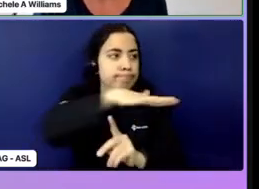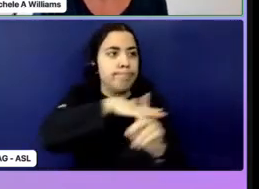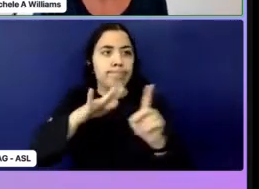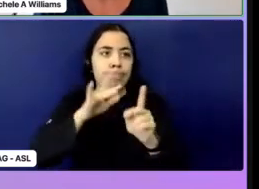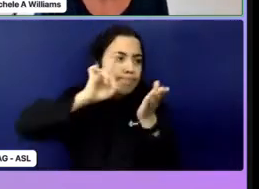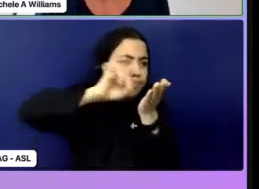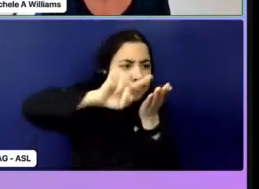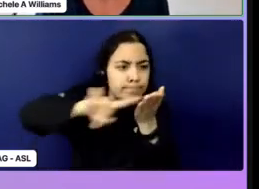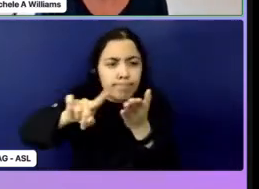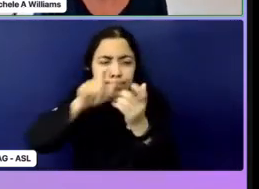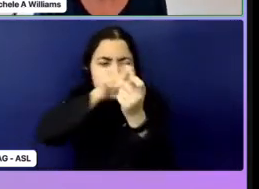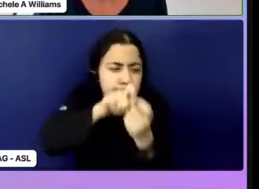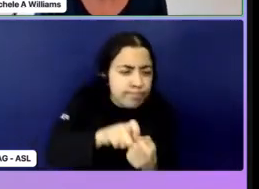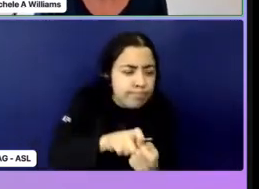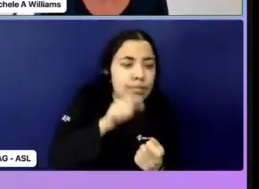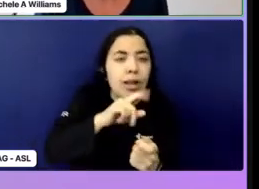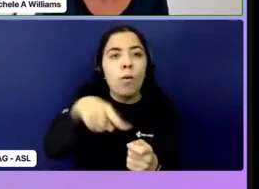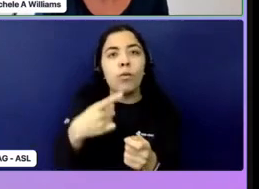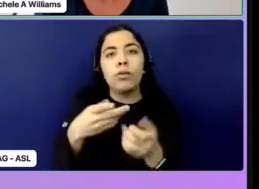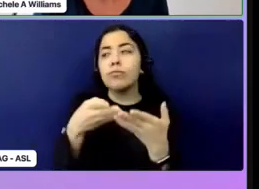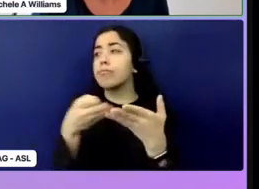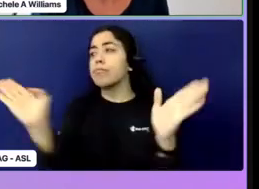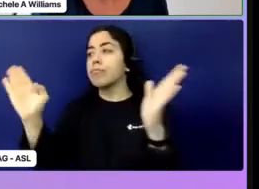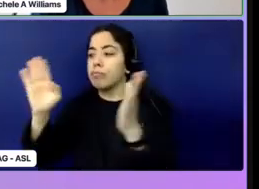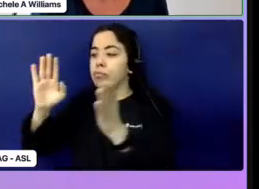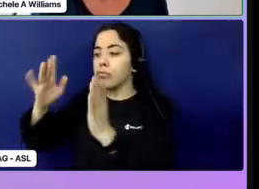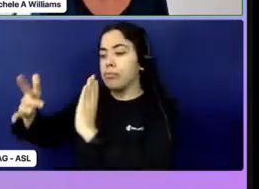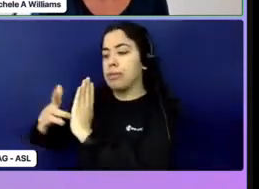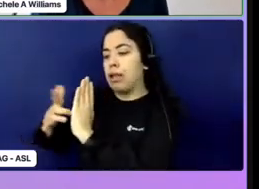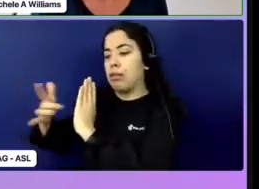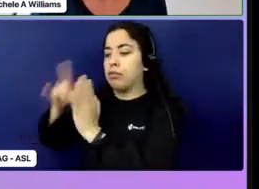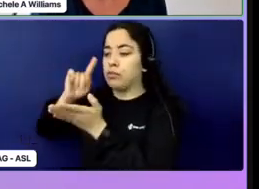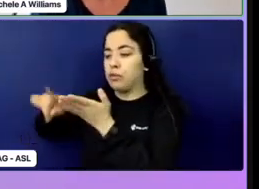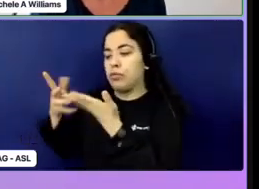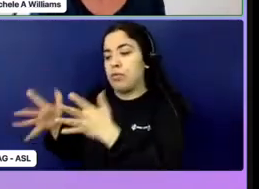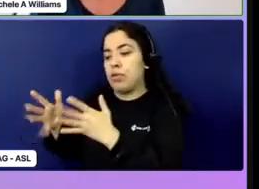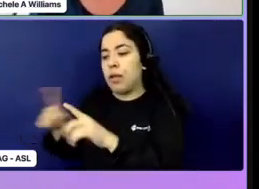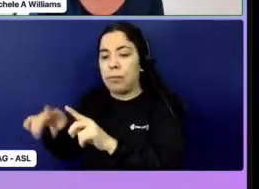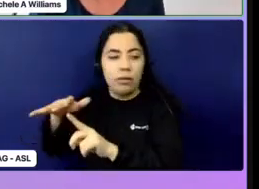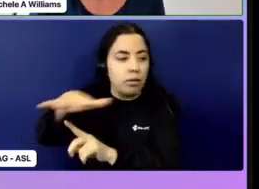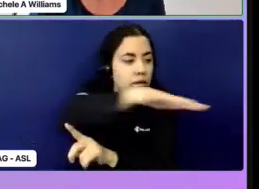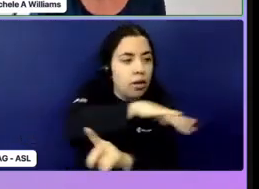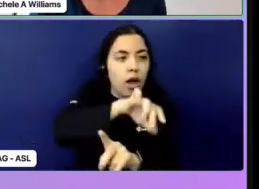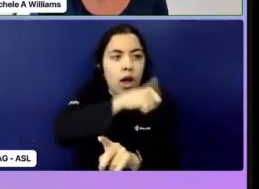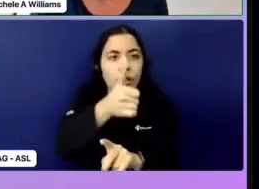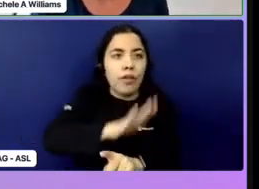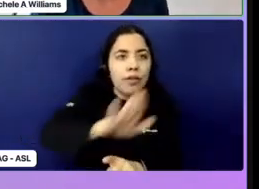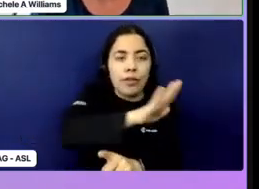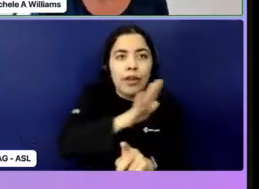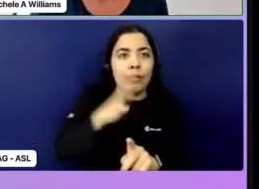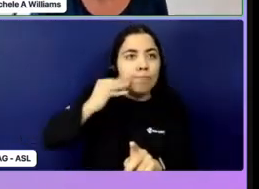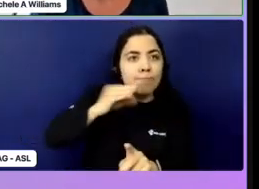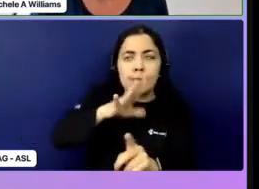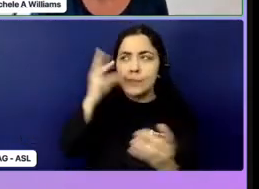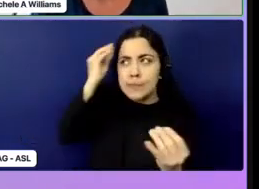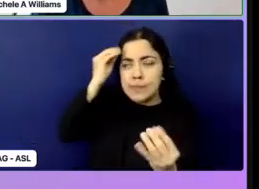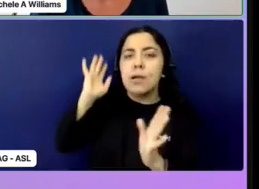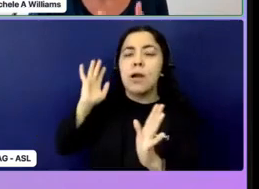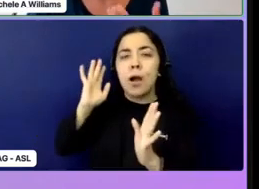after you prove the worth of doing the more contextual insightful, research rather than just research on the